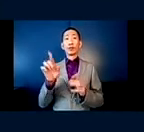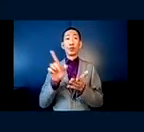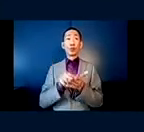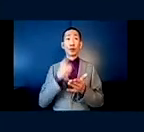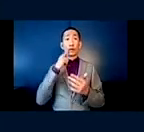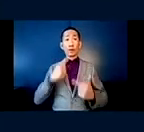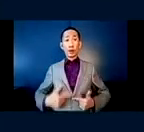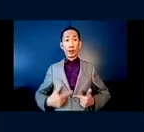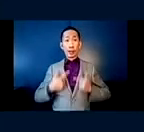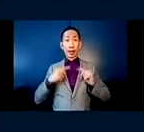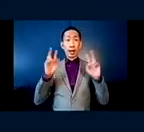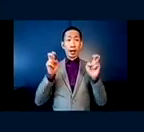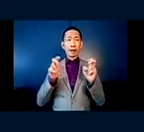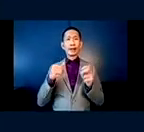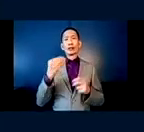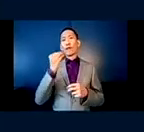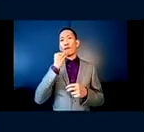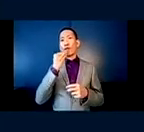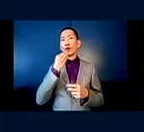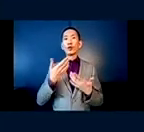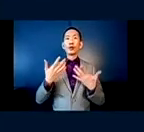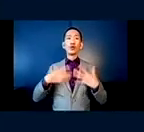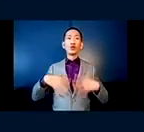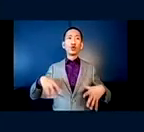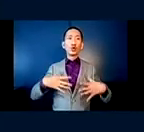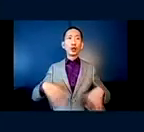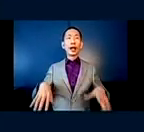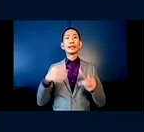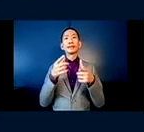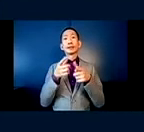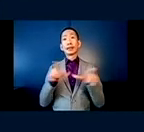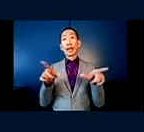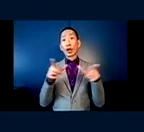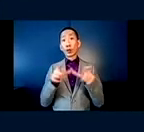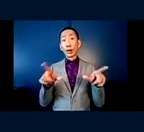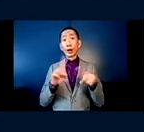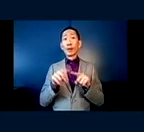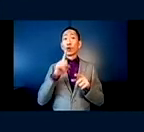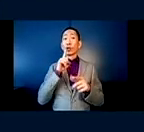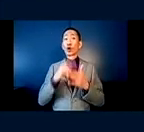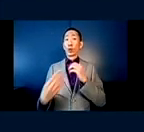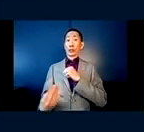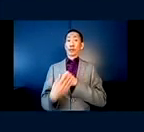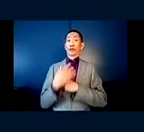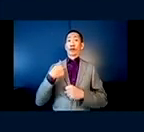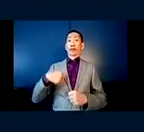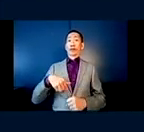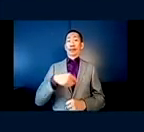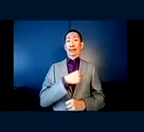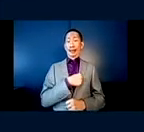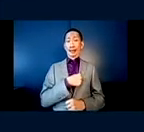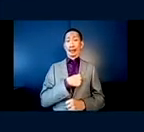OF THIS BLUEPRINT FOR LIFE. IT IS FOOD AND DRESS AND LANGUAGE, BUT WHAT REALLY